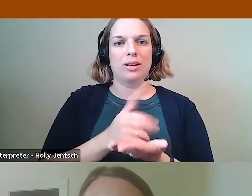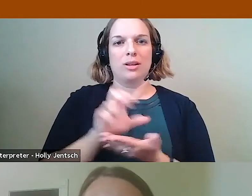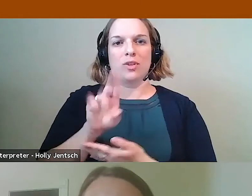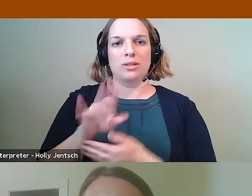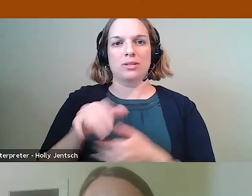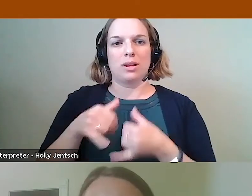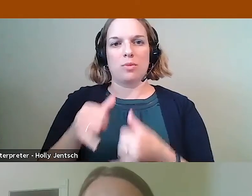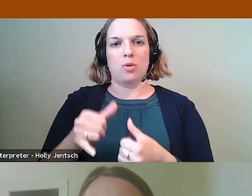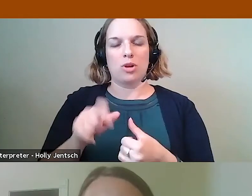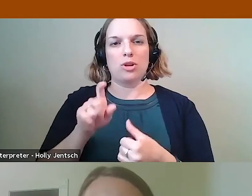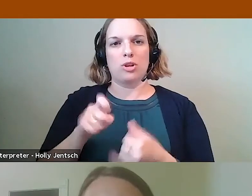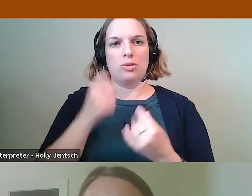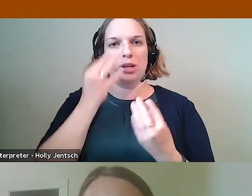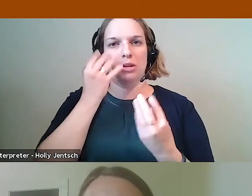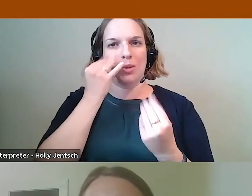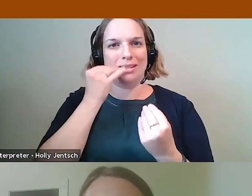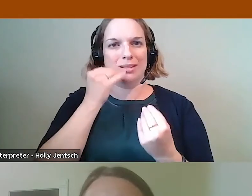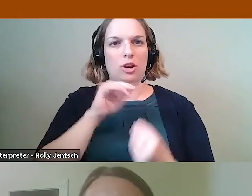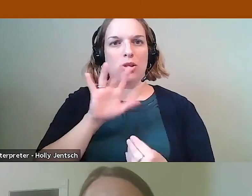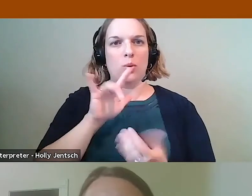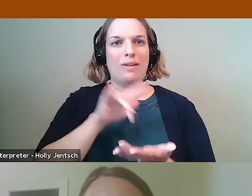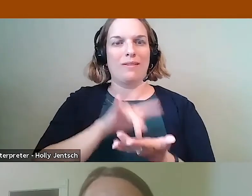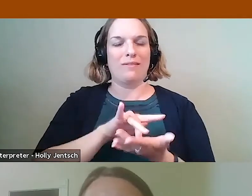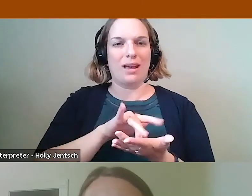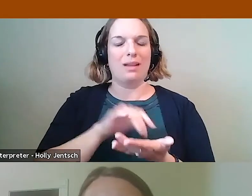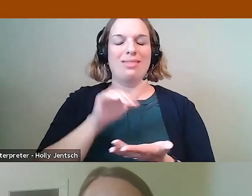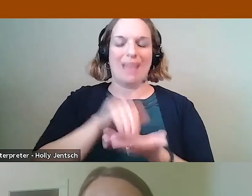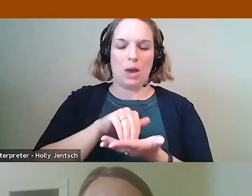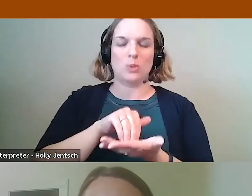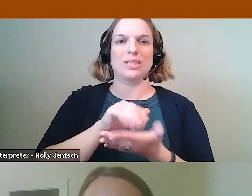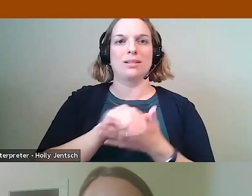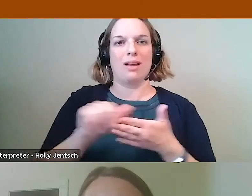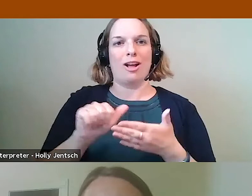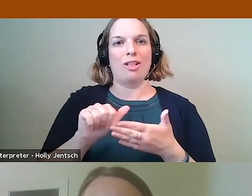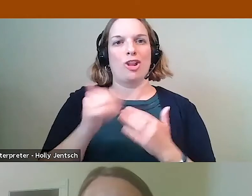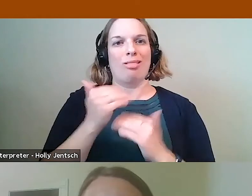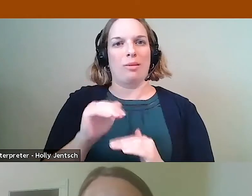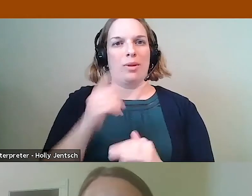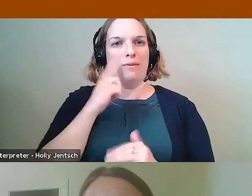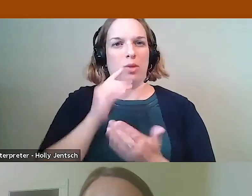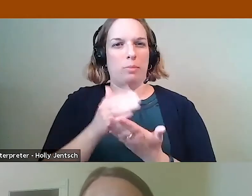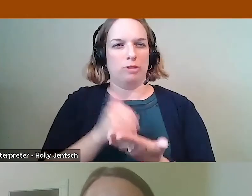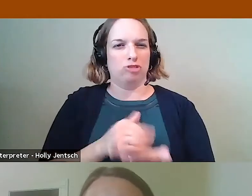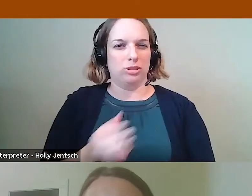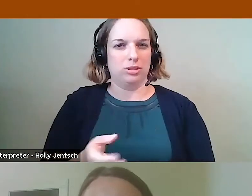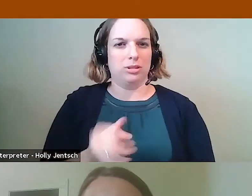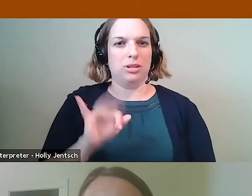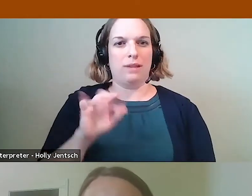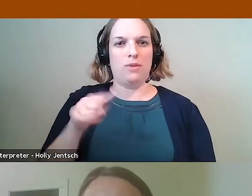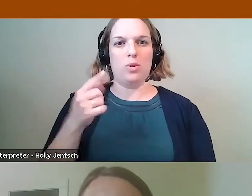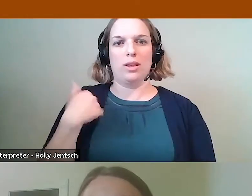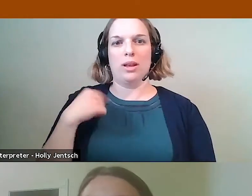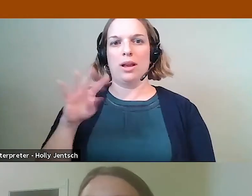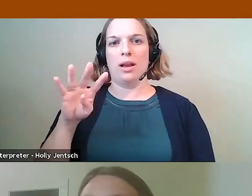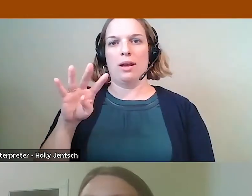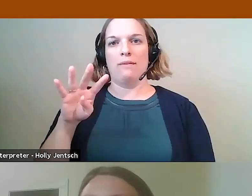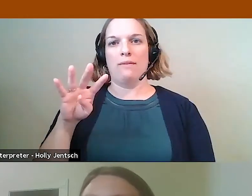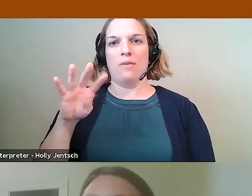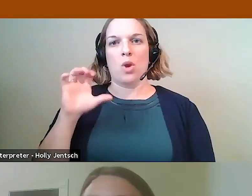the considerations you have of limits for your budget. If you only have $400,000 for your budget